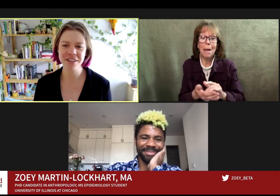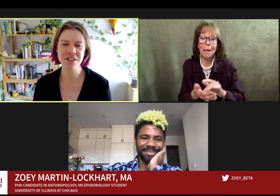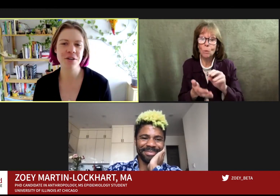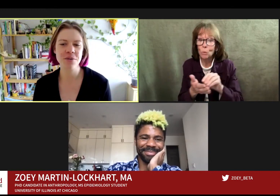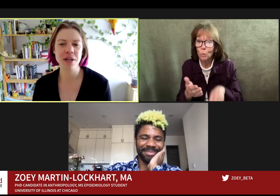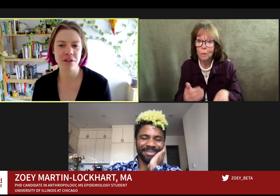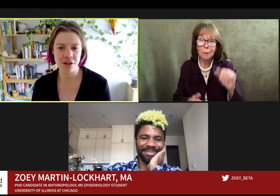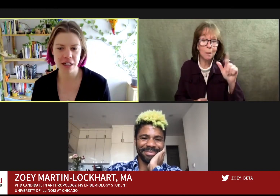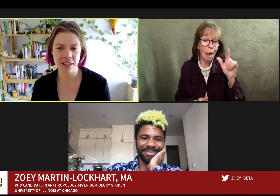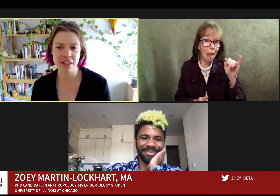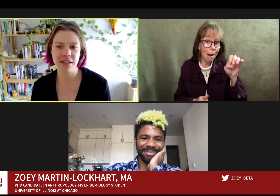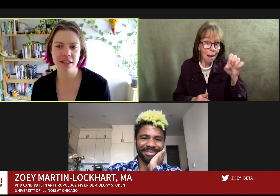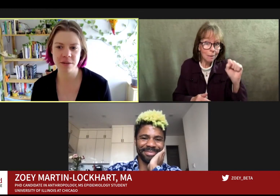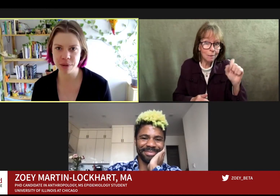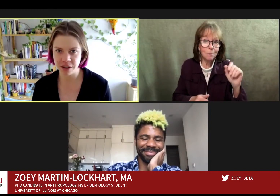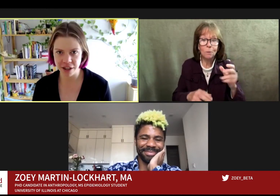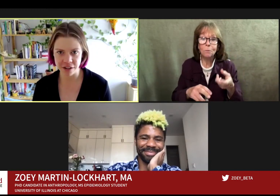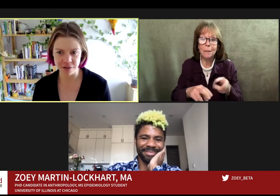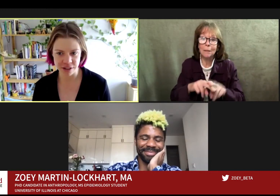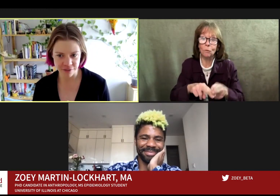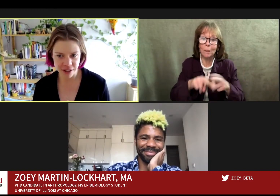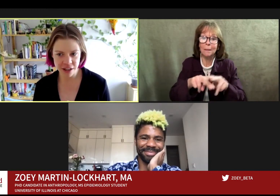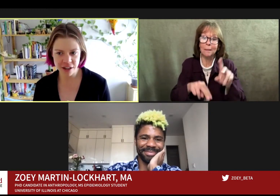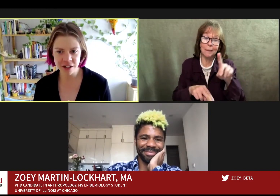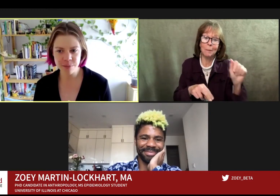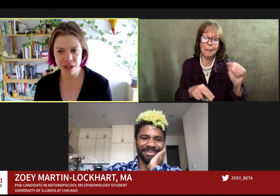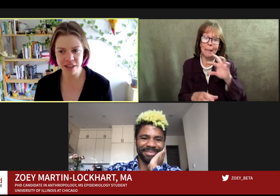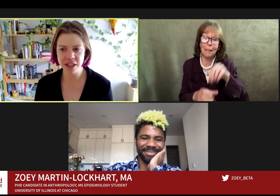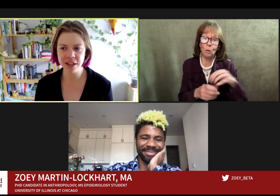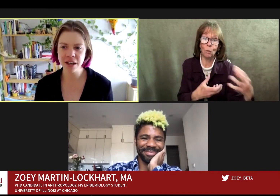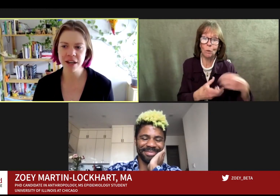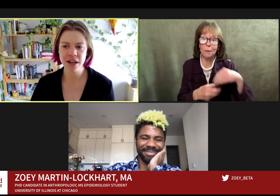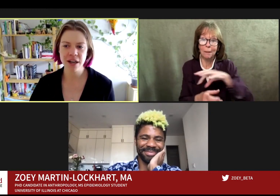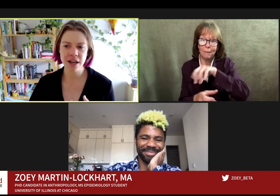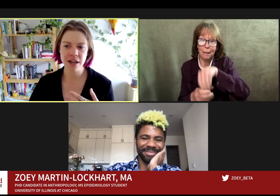their allies to increase disability inclusivity in medicine.